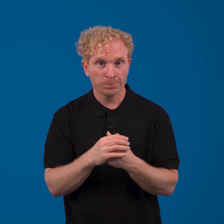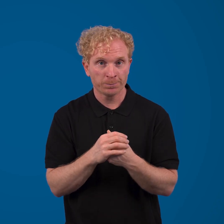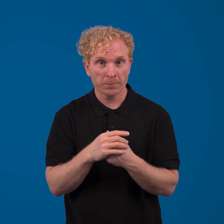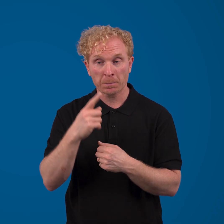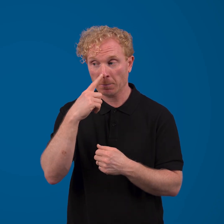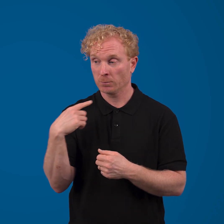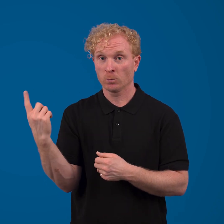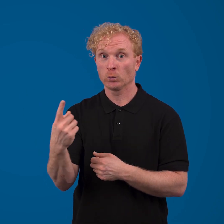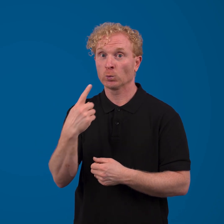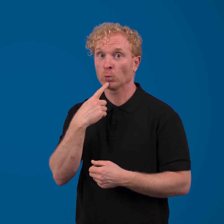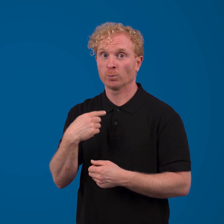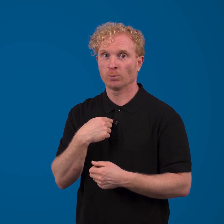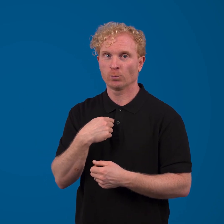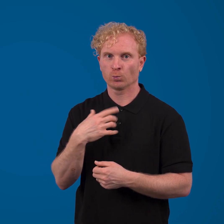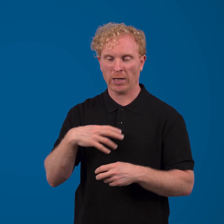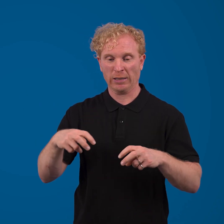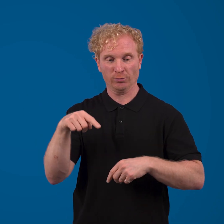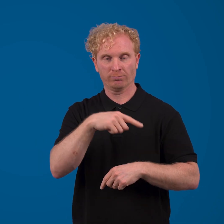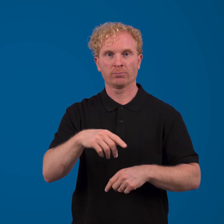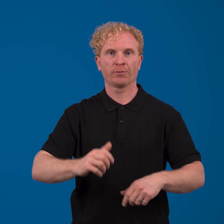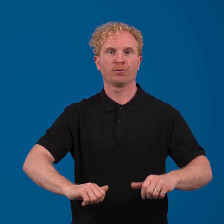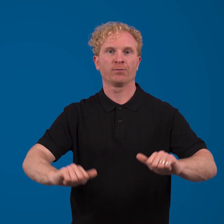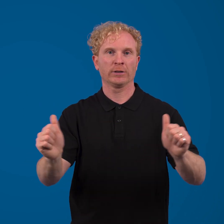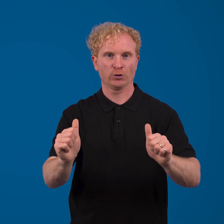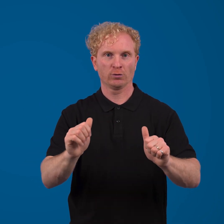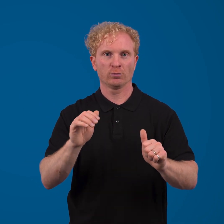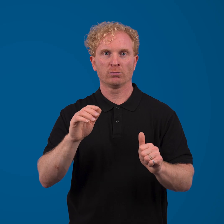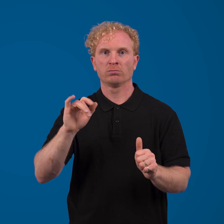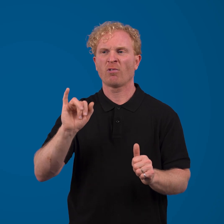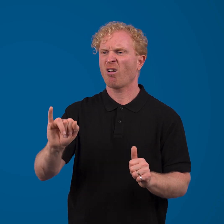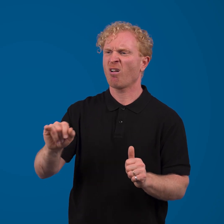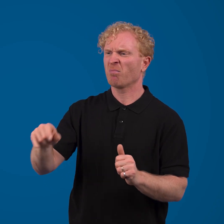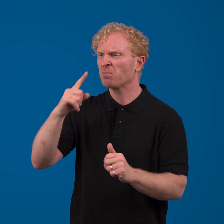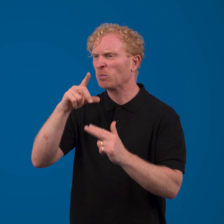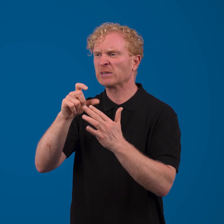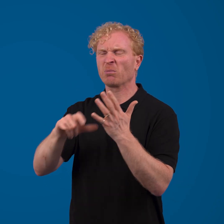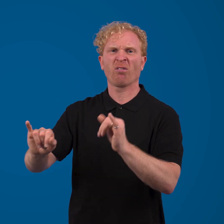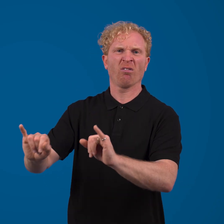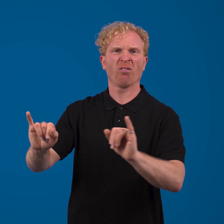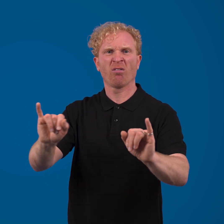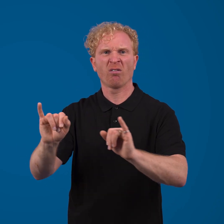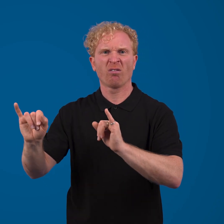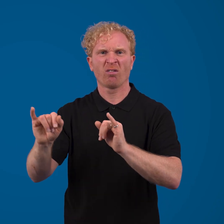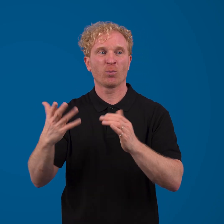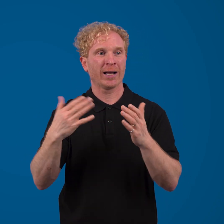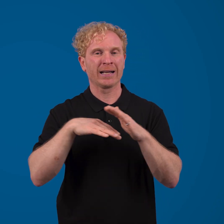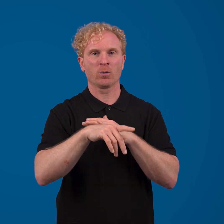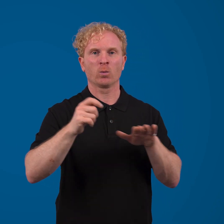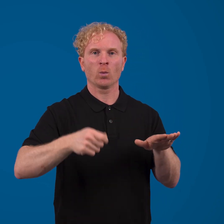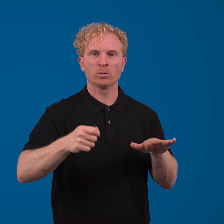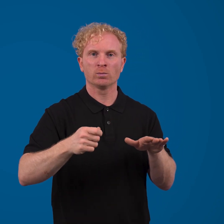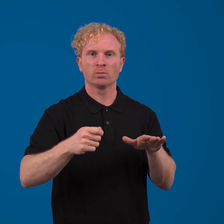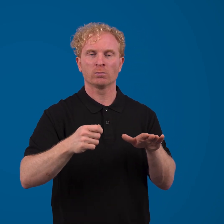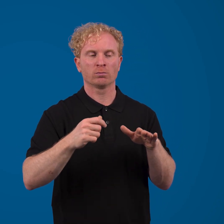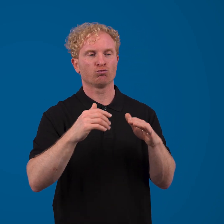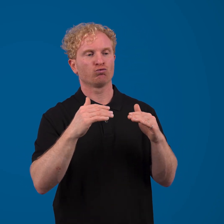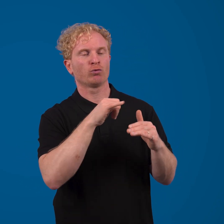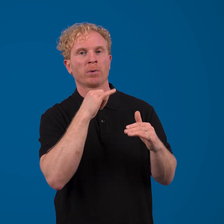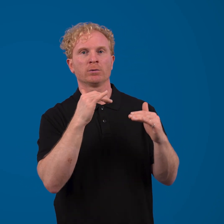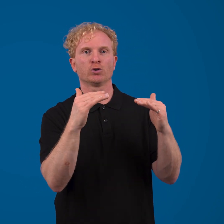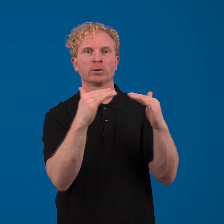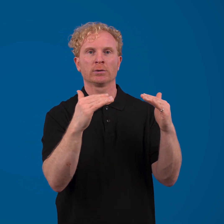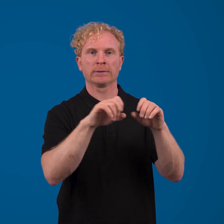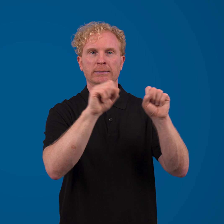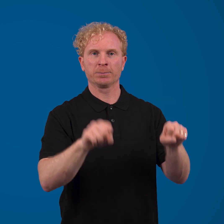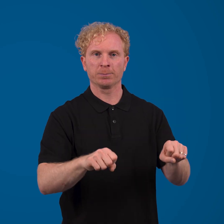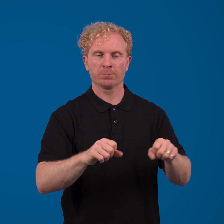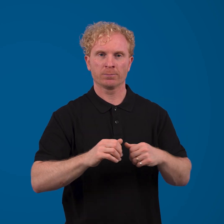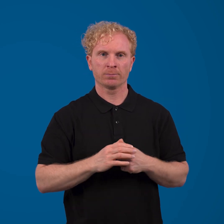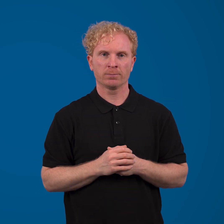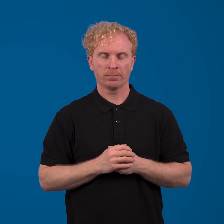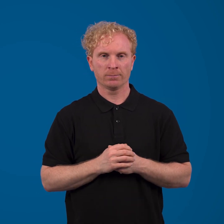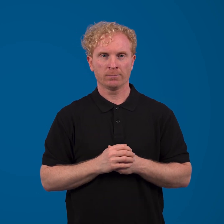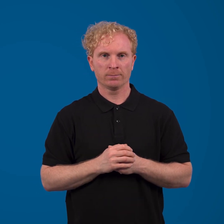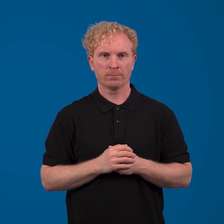People told us they want action to stop the over-representation of people with disability in the criminal justice system.